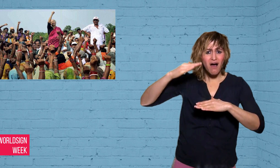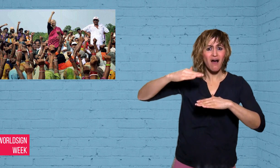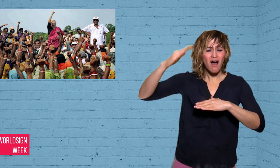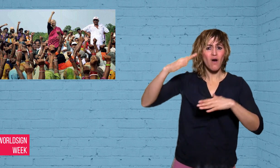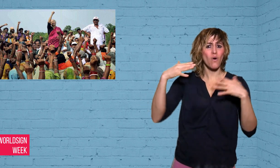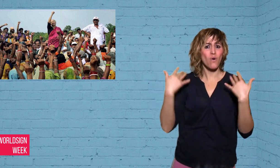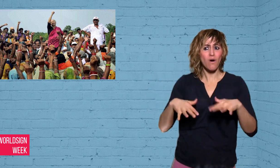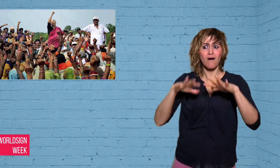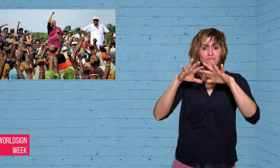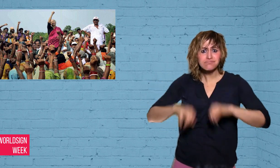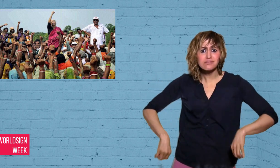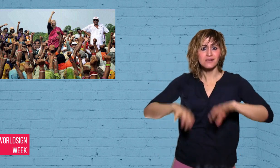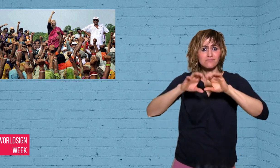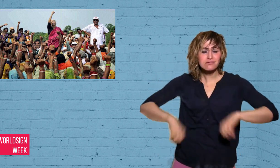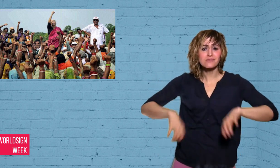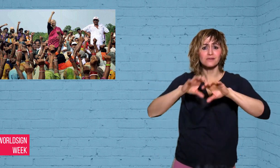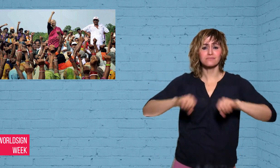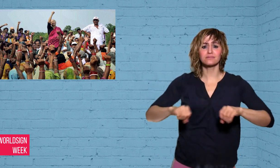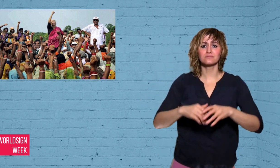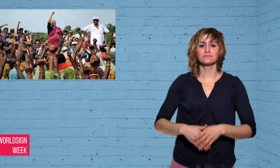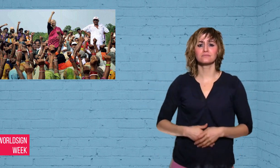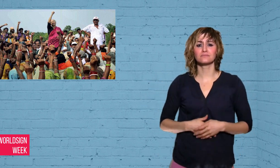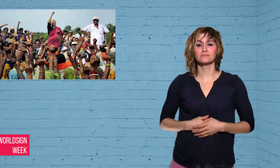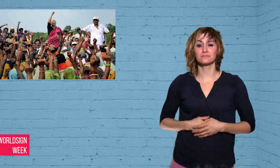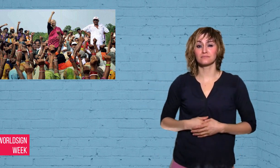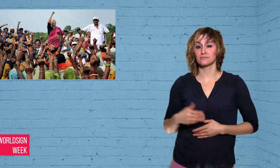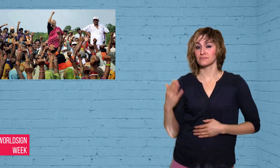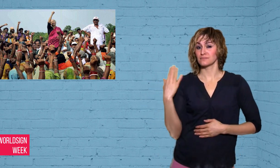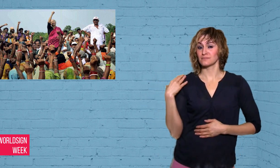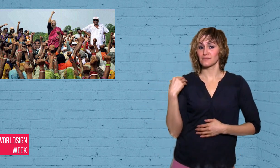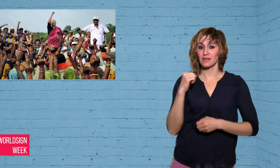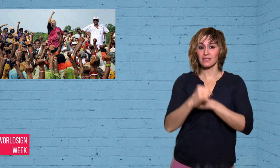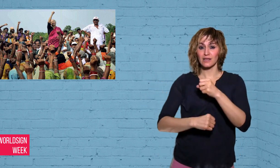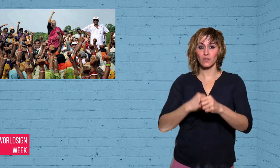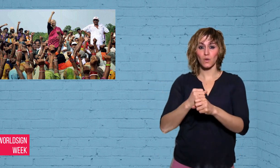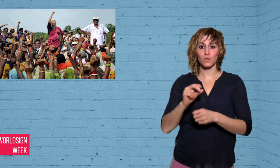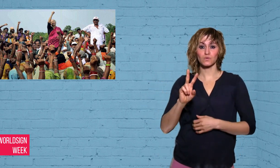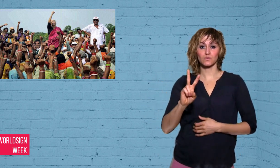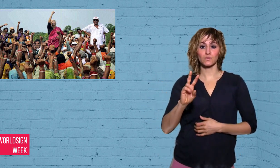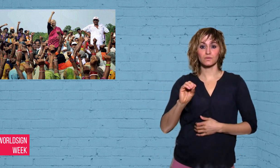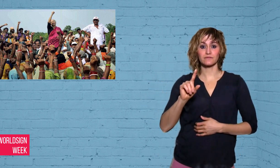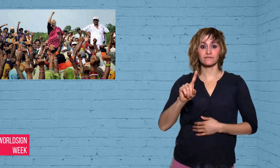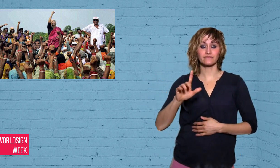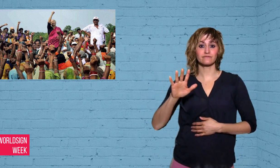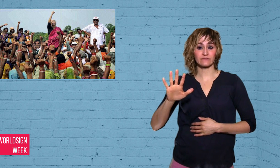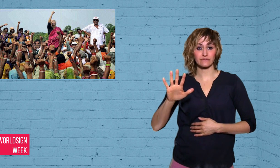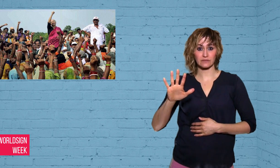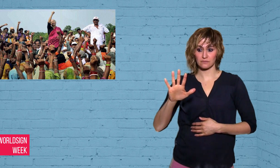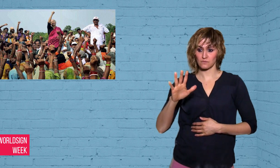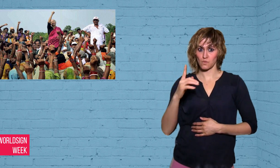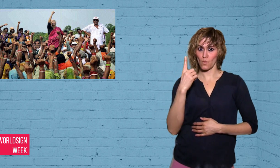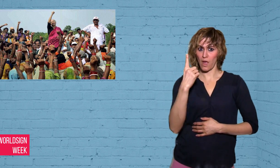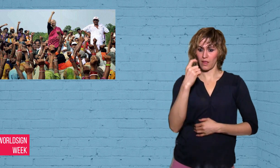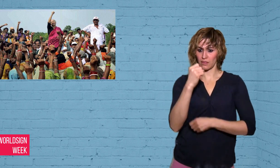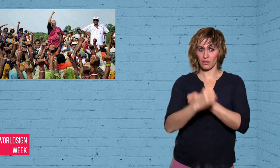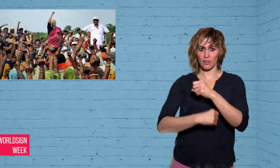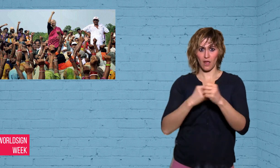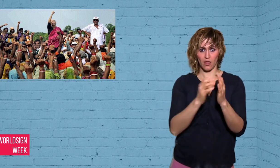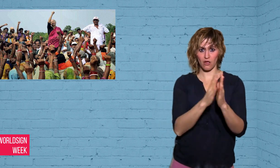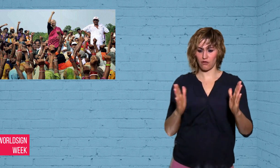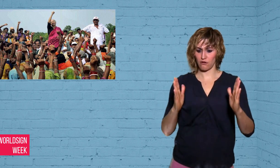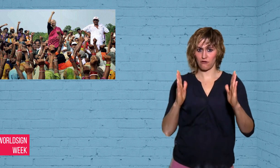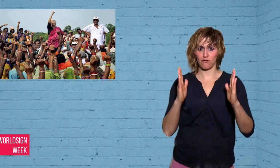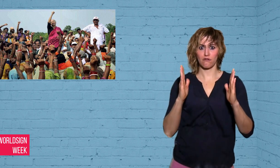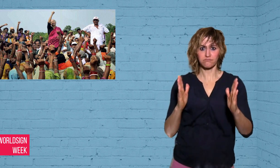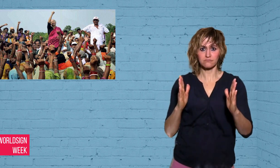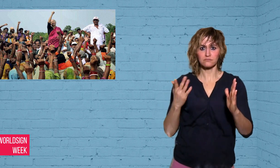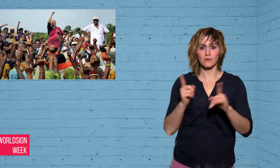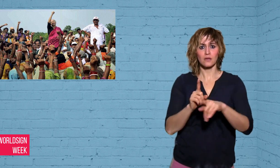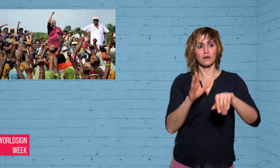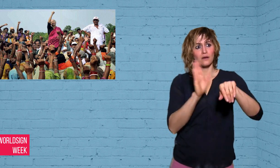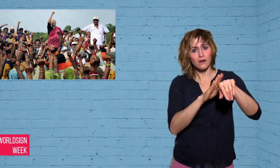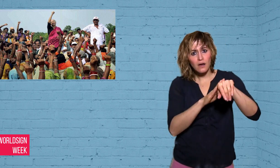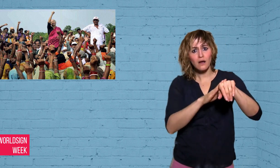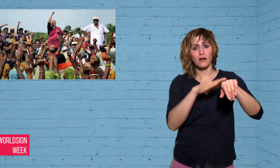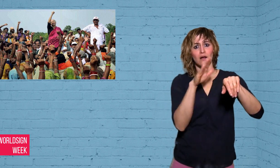In 2015 alone, more than 34,000 cases was